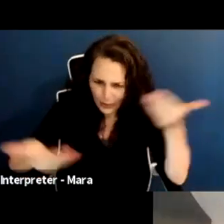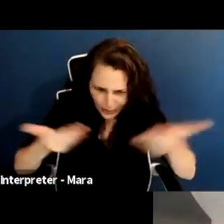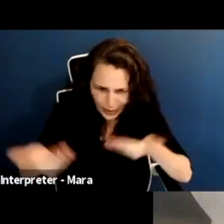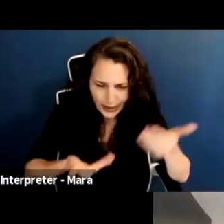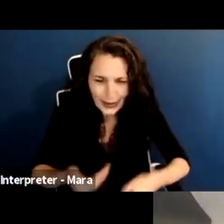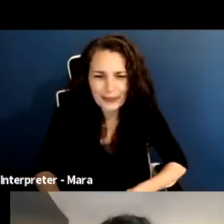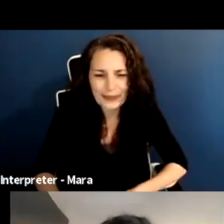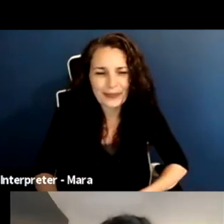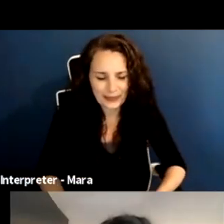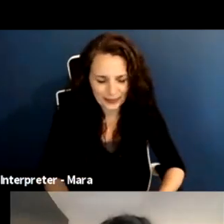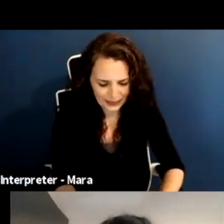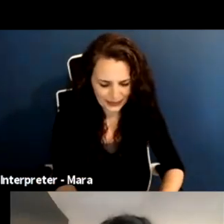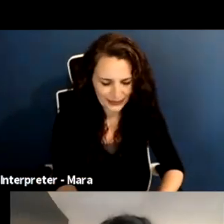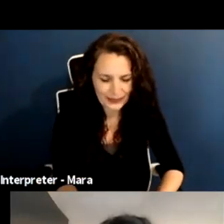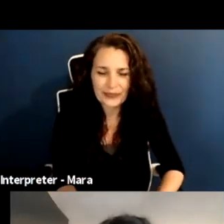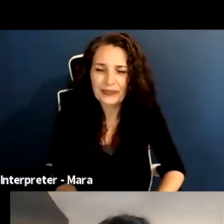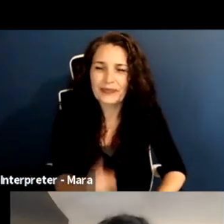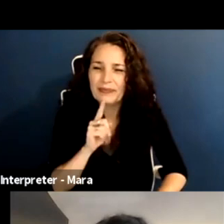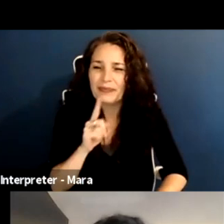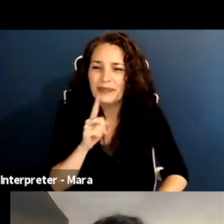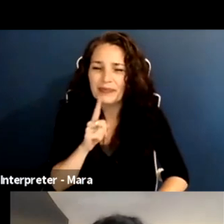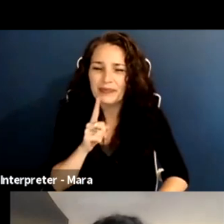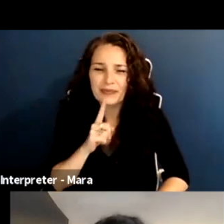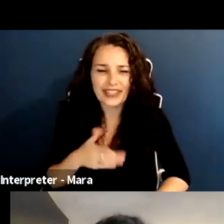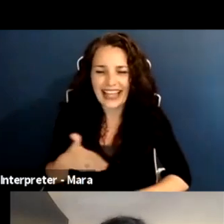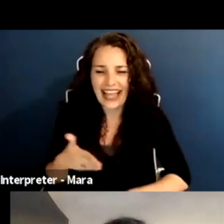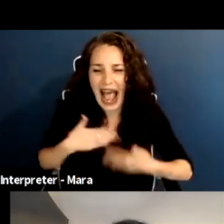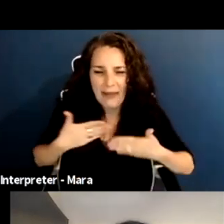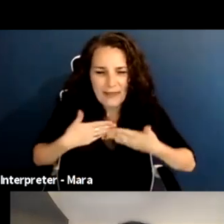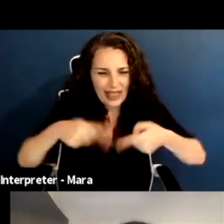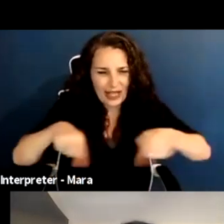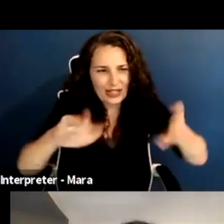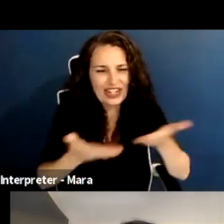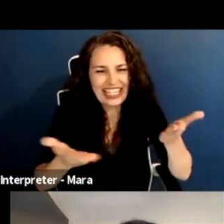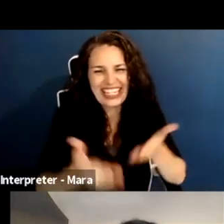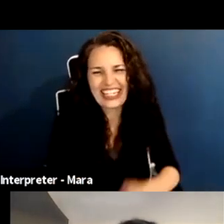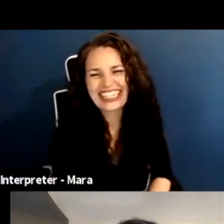So thrilled to have you here. Thank you. Vanessa, I wanna start with you just,